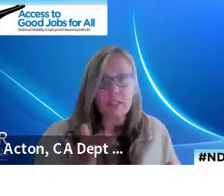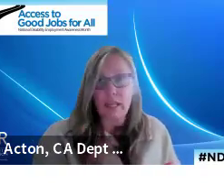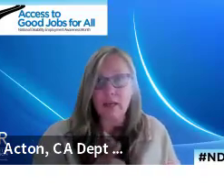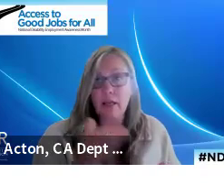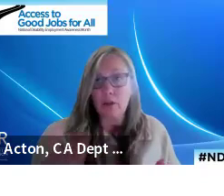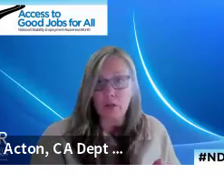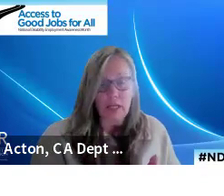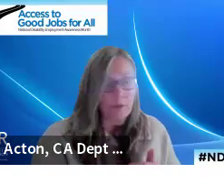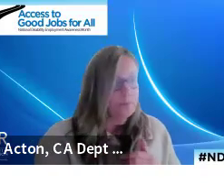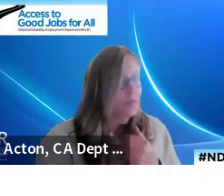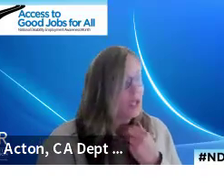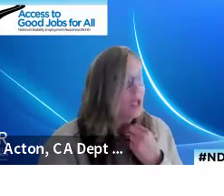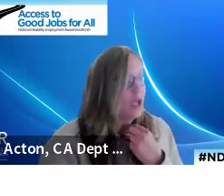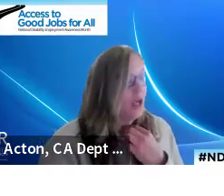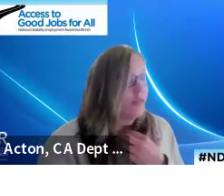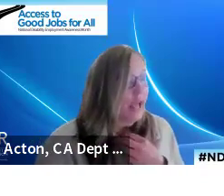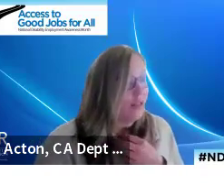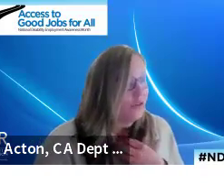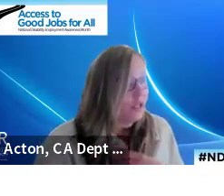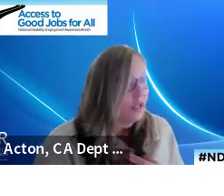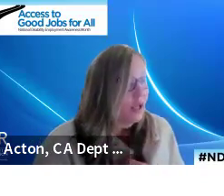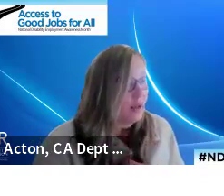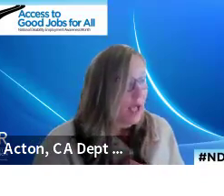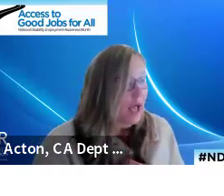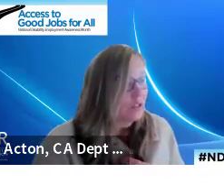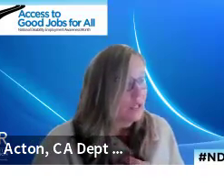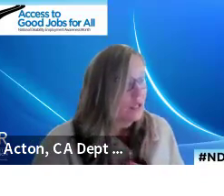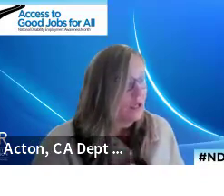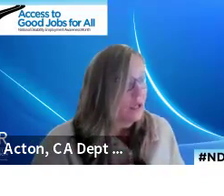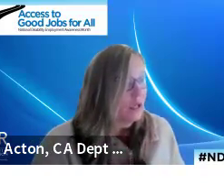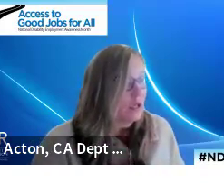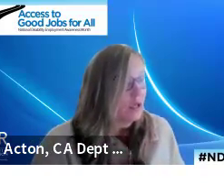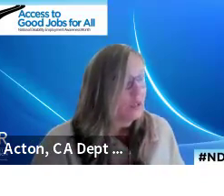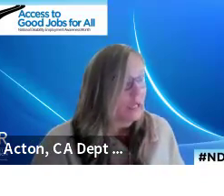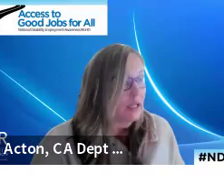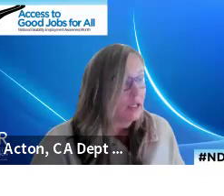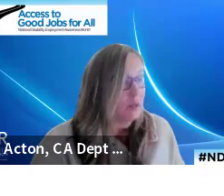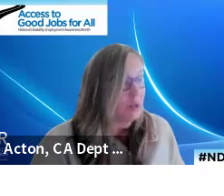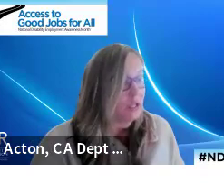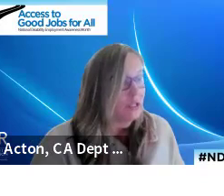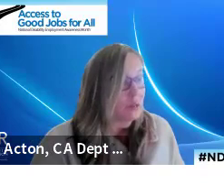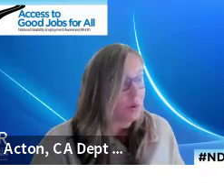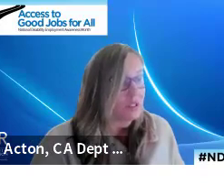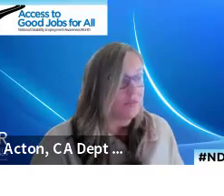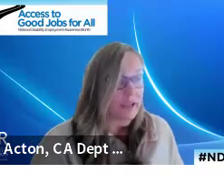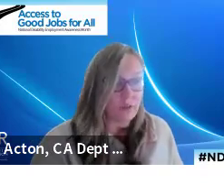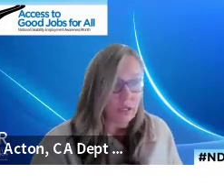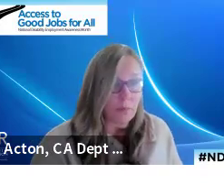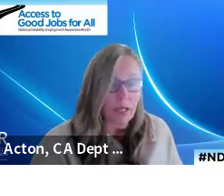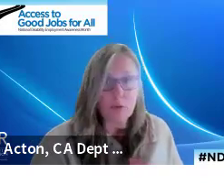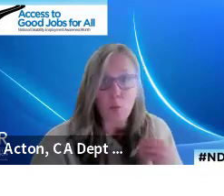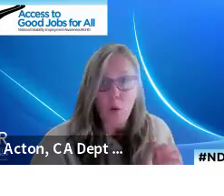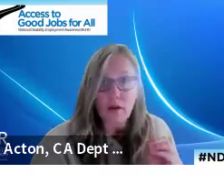both state and locally. The California housing -related community supports advisory committee was